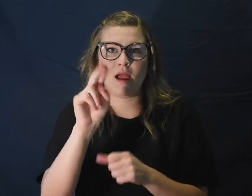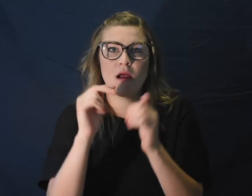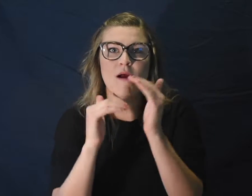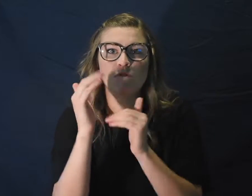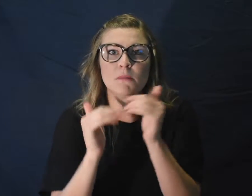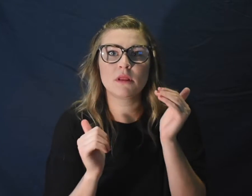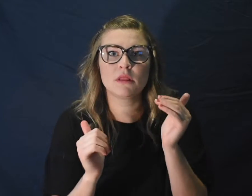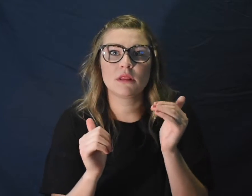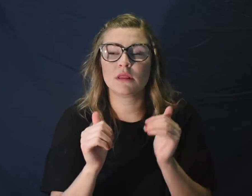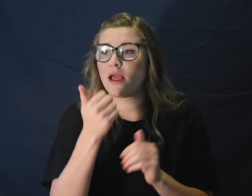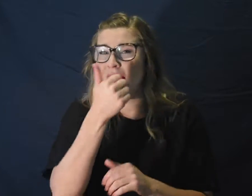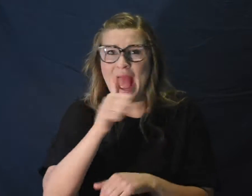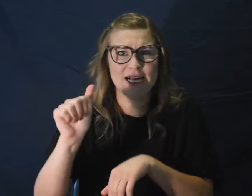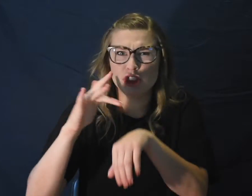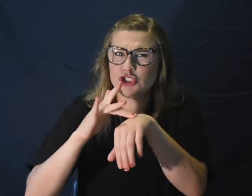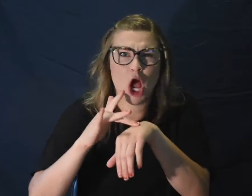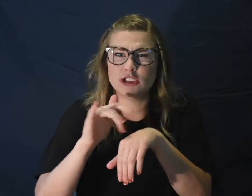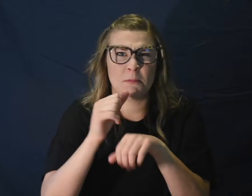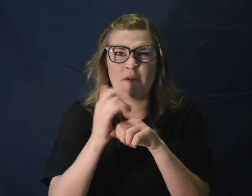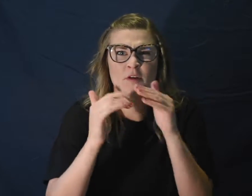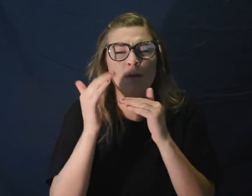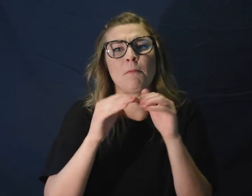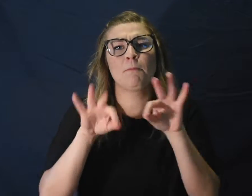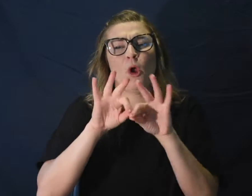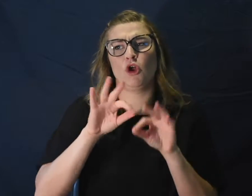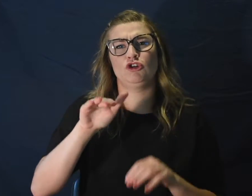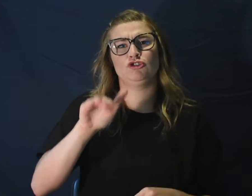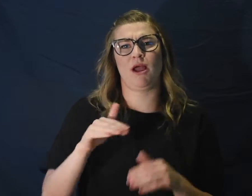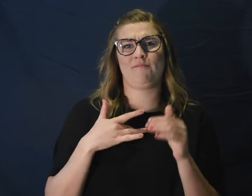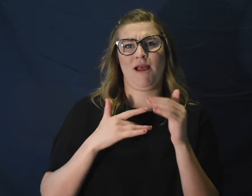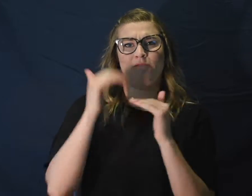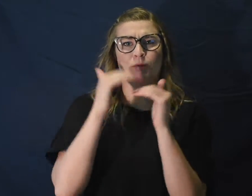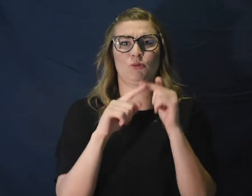that is uncomfortable, any touches that they experience that are uncomfortable, it's part